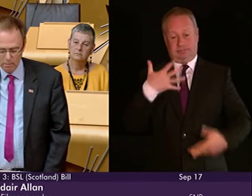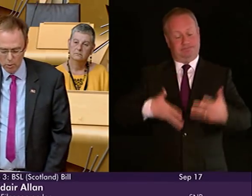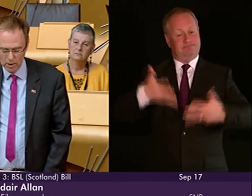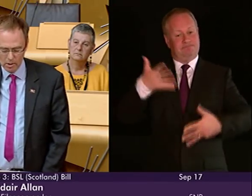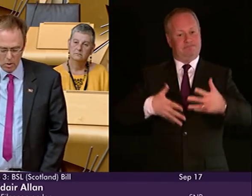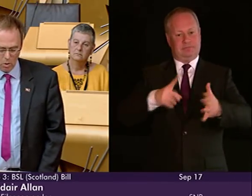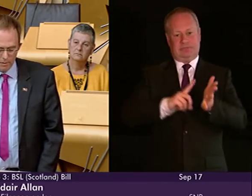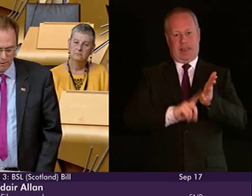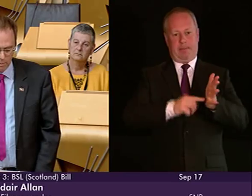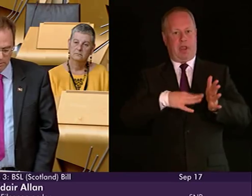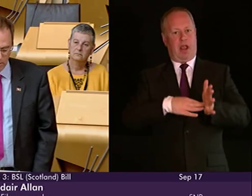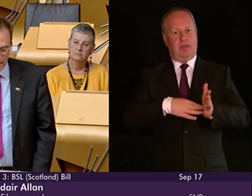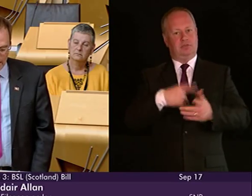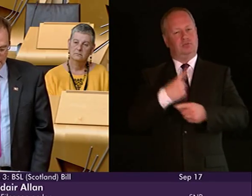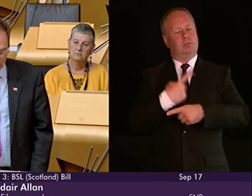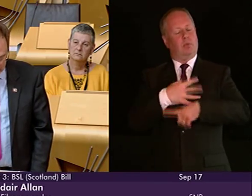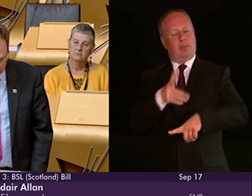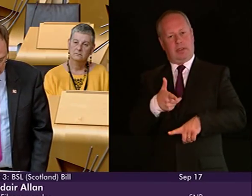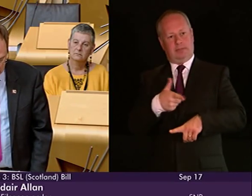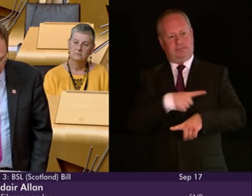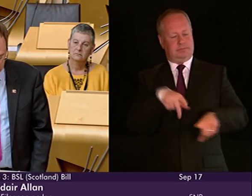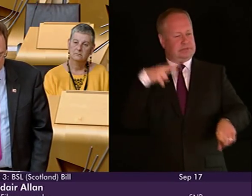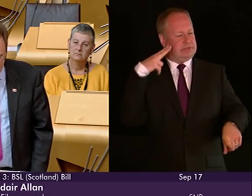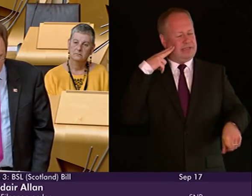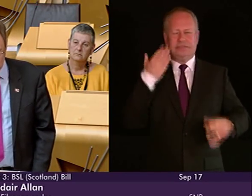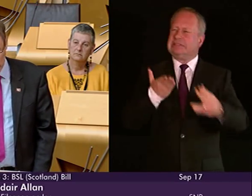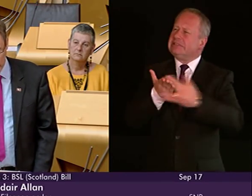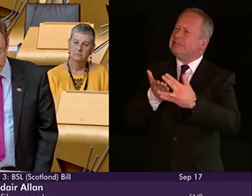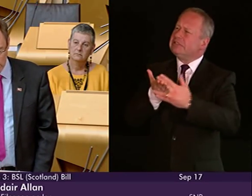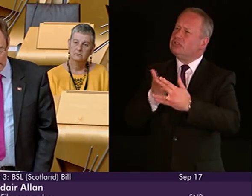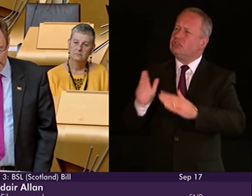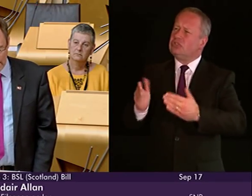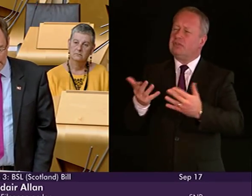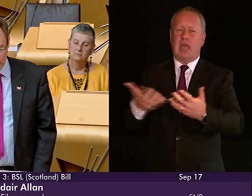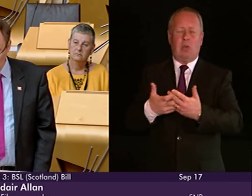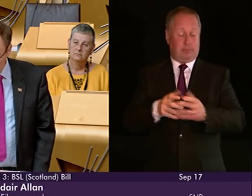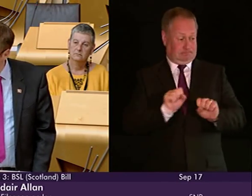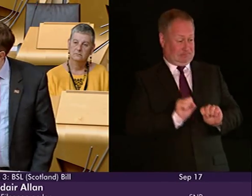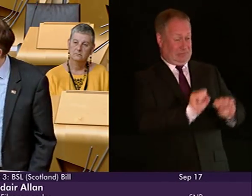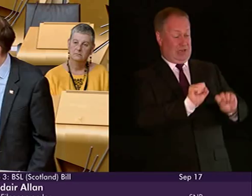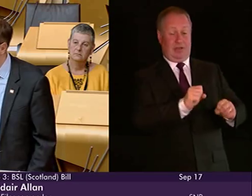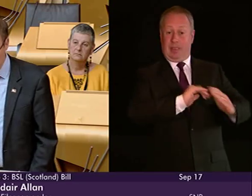the importance of deaf people being able to access services in their own language. The